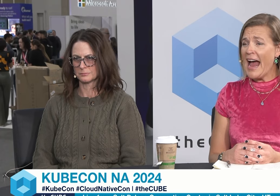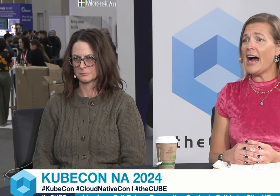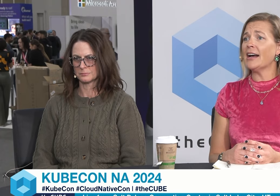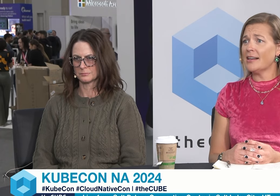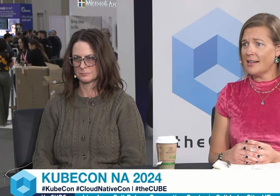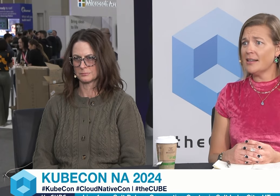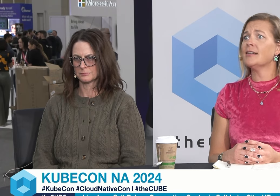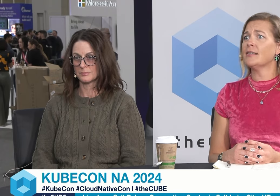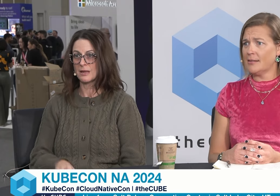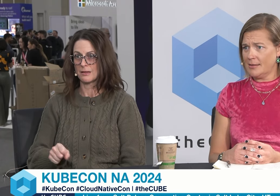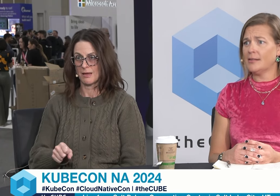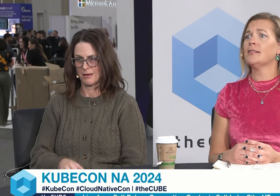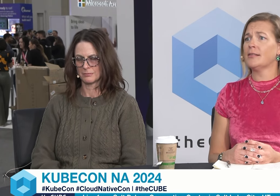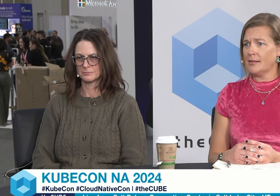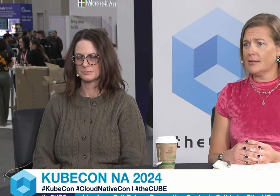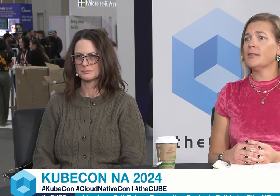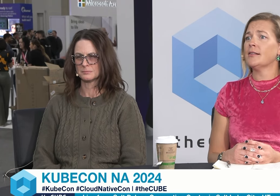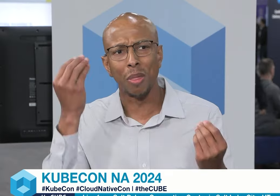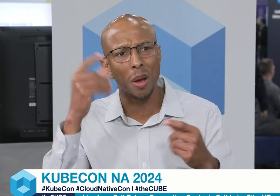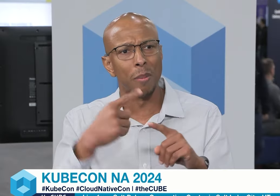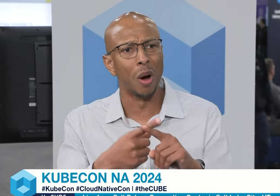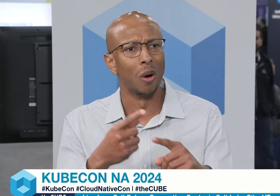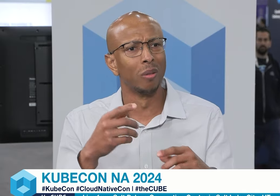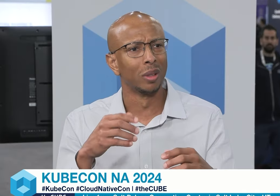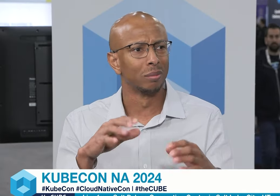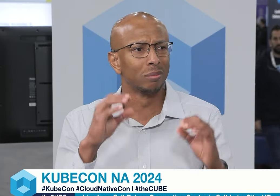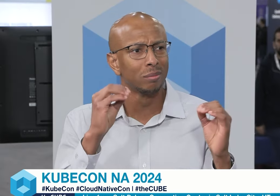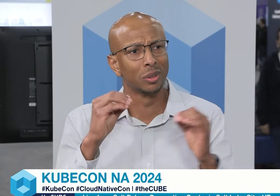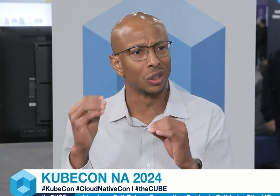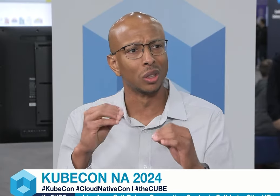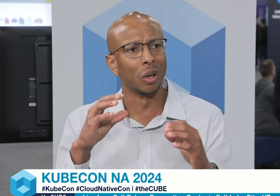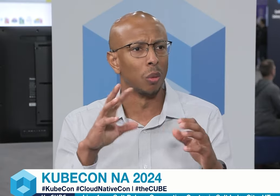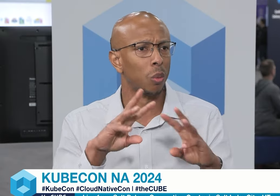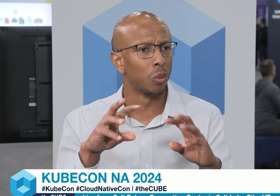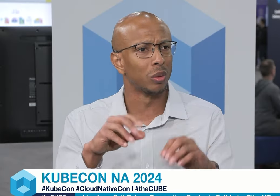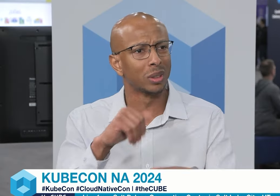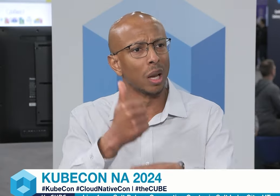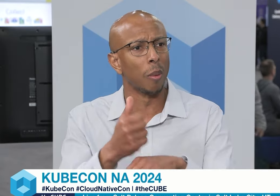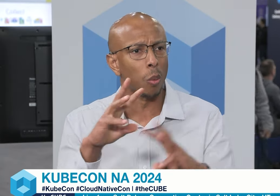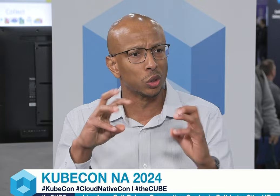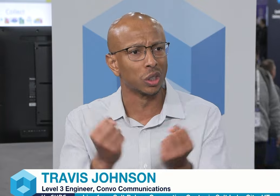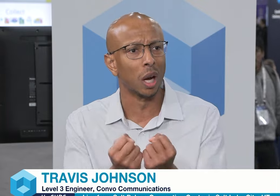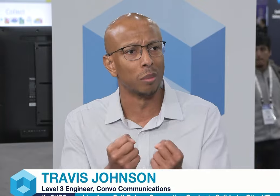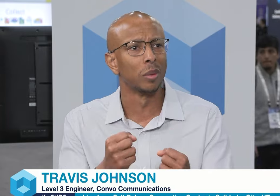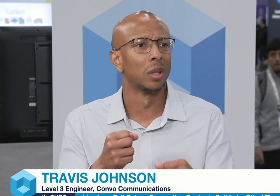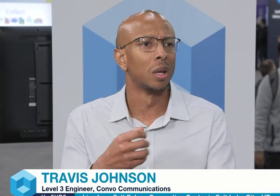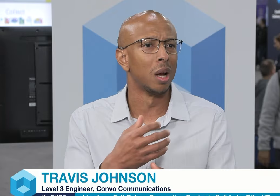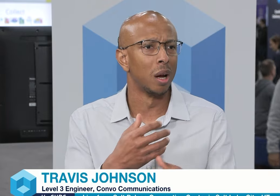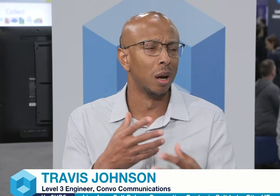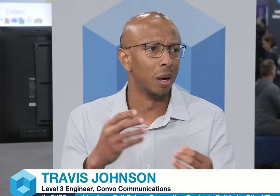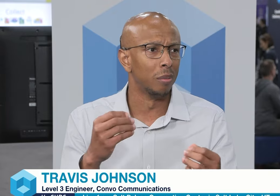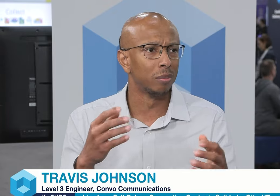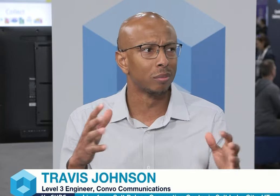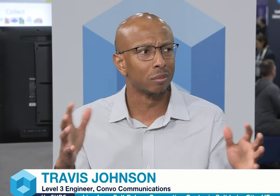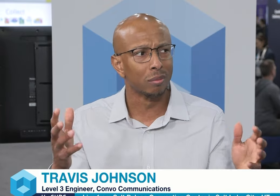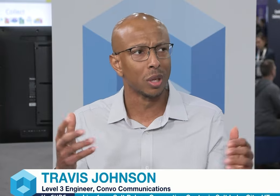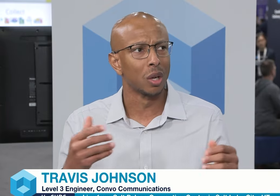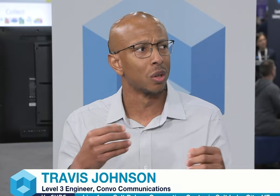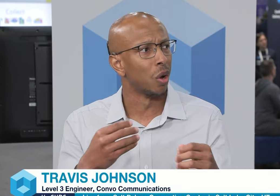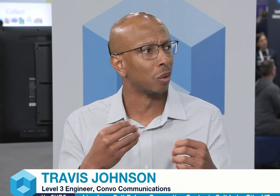They don't know what Kubernetes is. And so definitely we're thinking about teaching some additional workshops